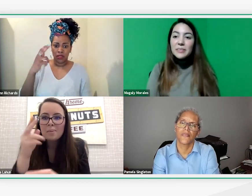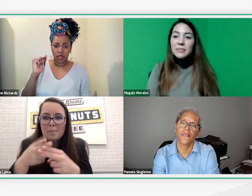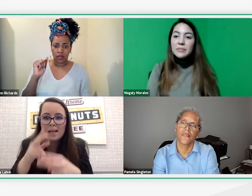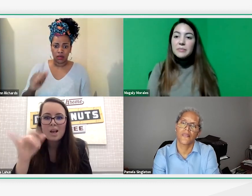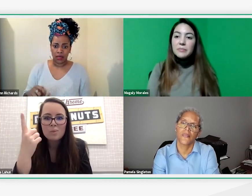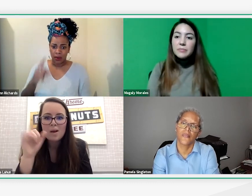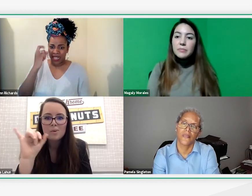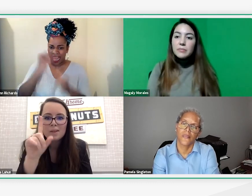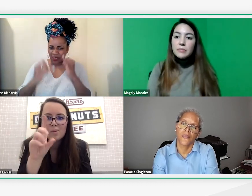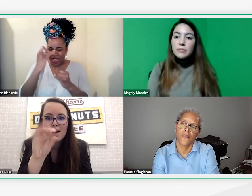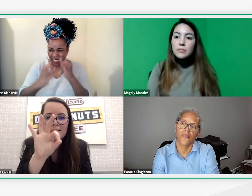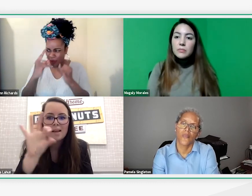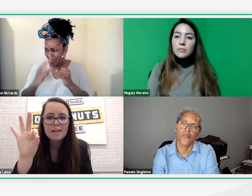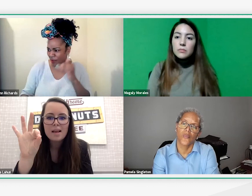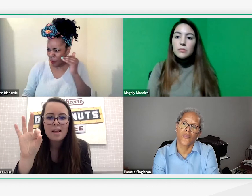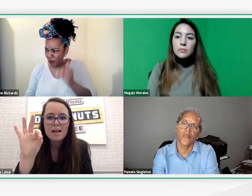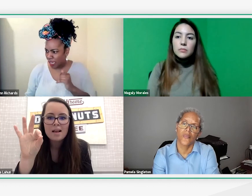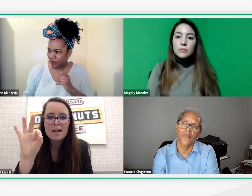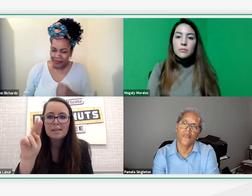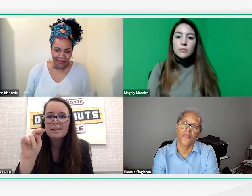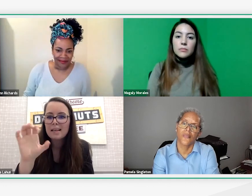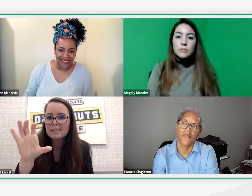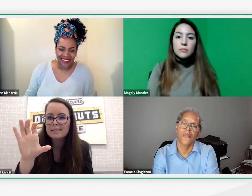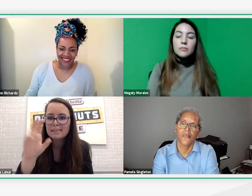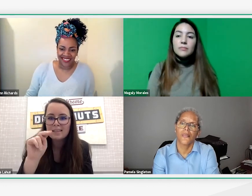state and still owe for the new state. >>MASHA LAHUN: I also wanted to mention